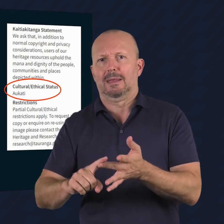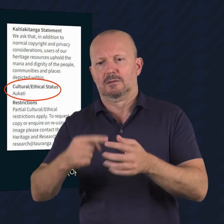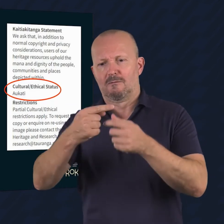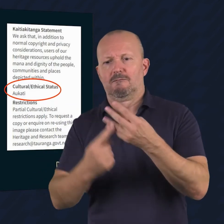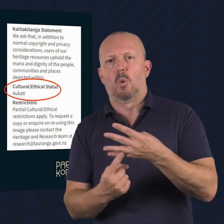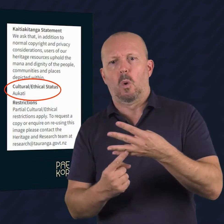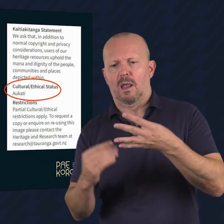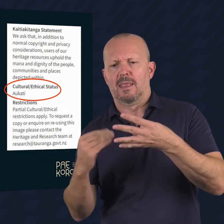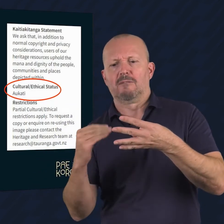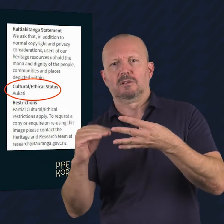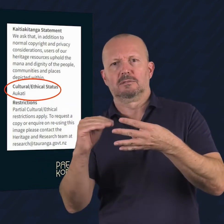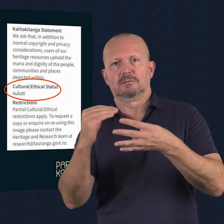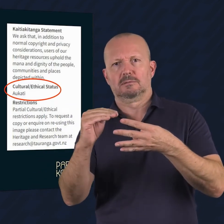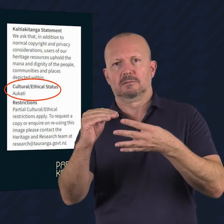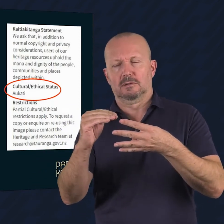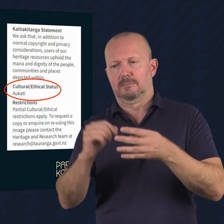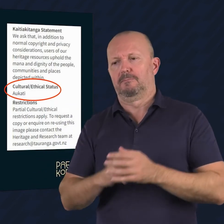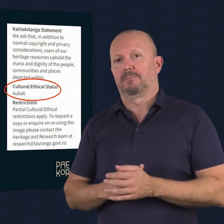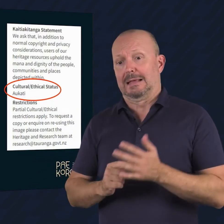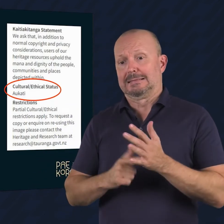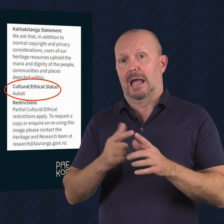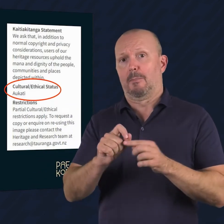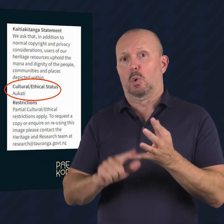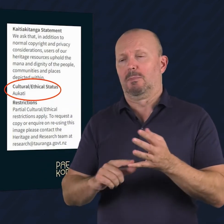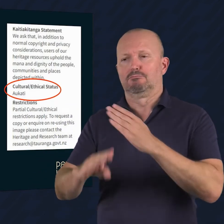Tapu is used to restrict online or physical access.